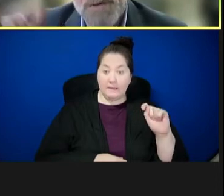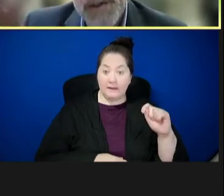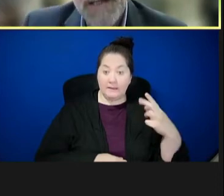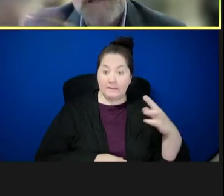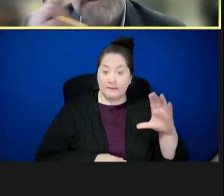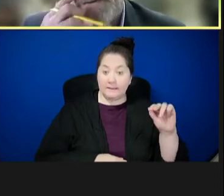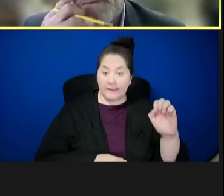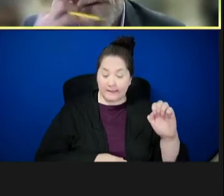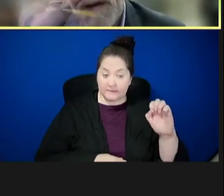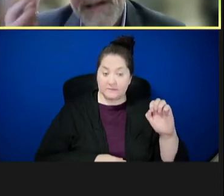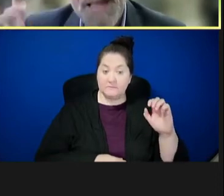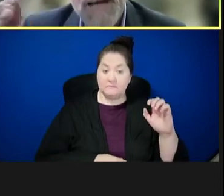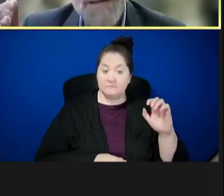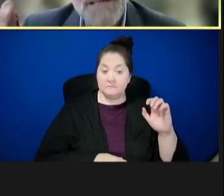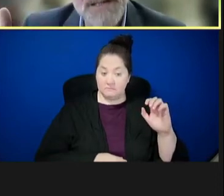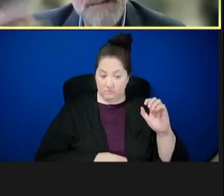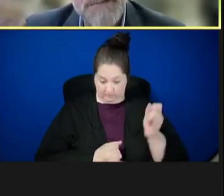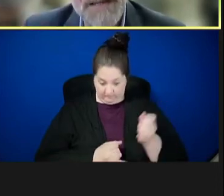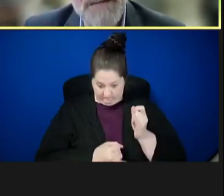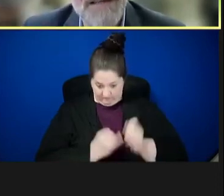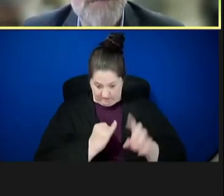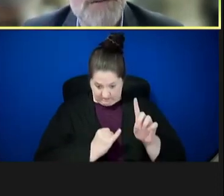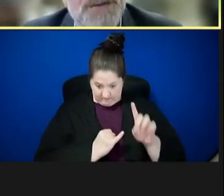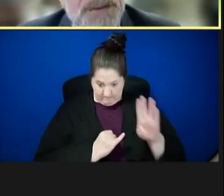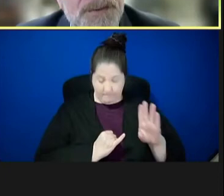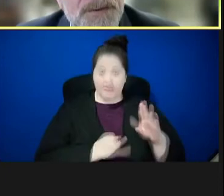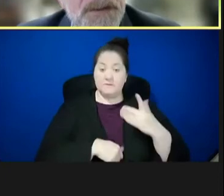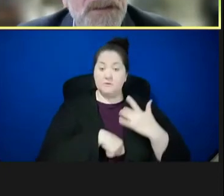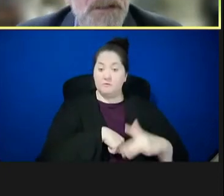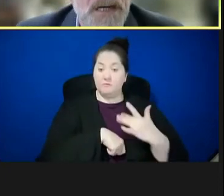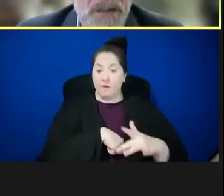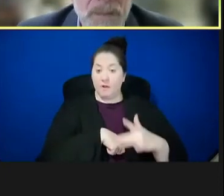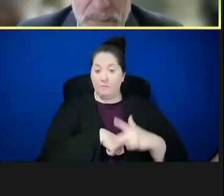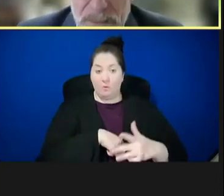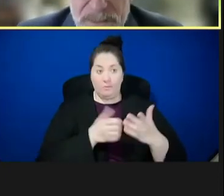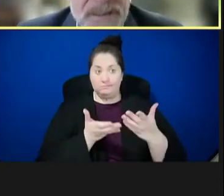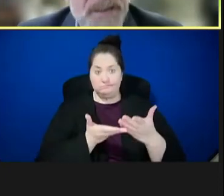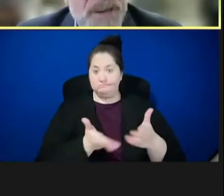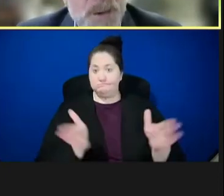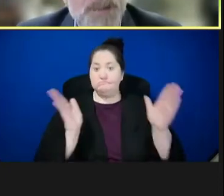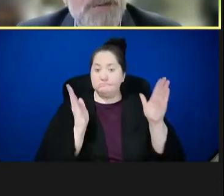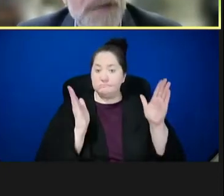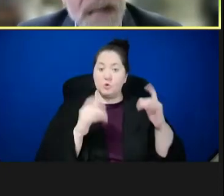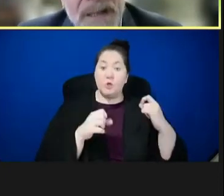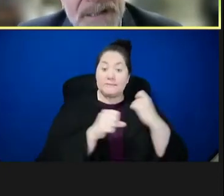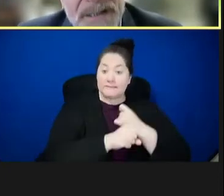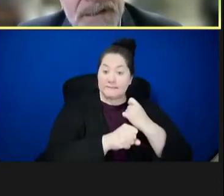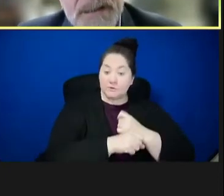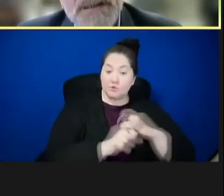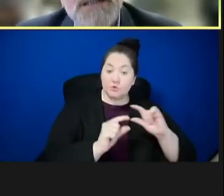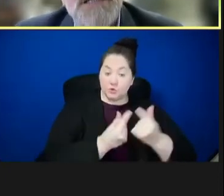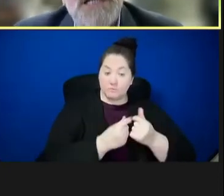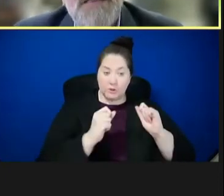proceeded to finalize the database and make it available to our statistics group for analysis,